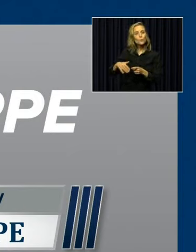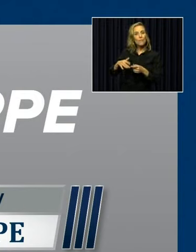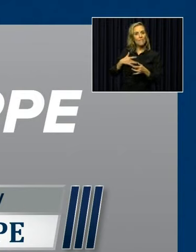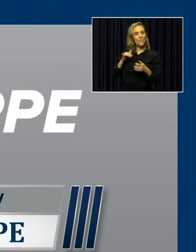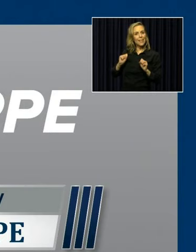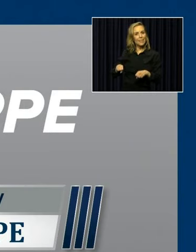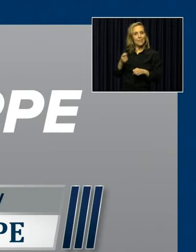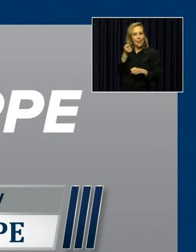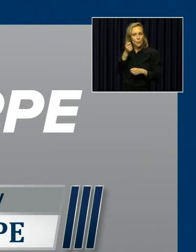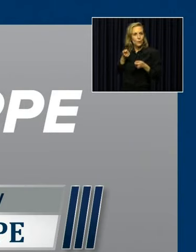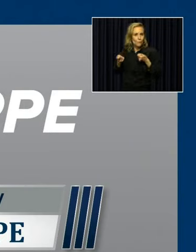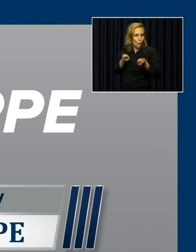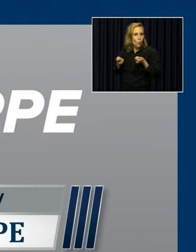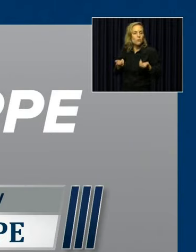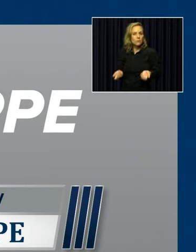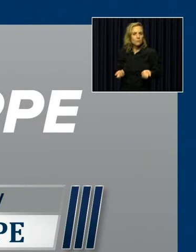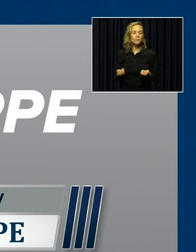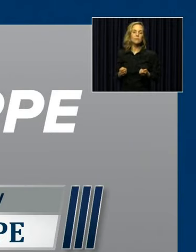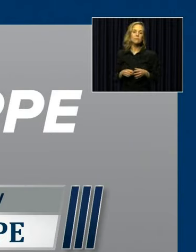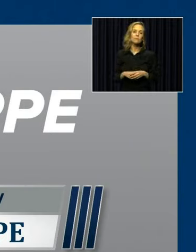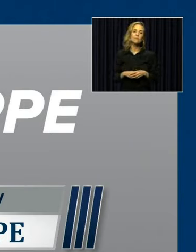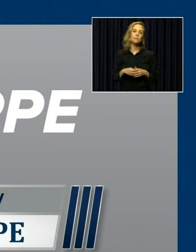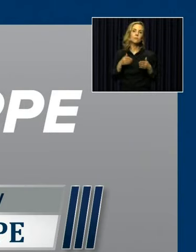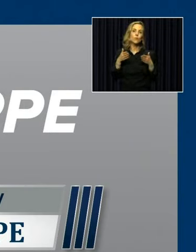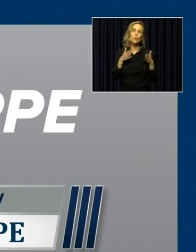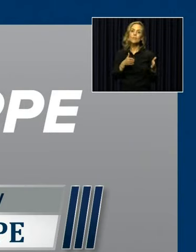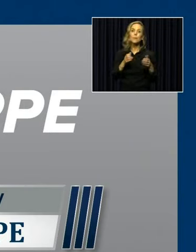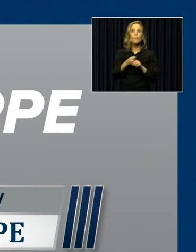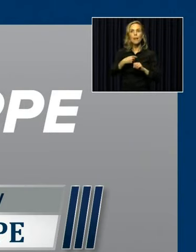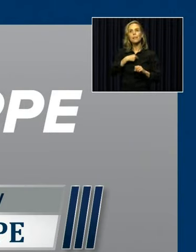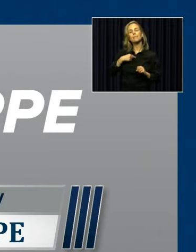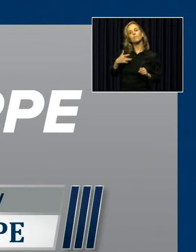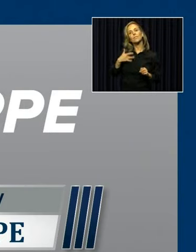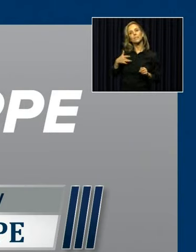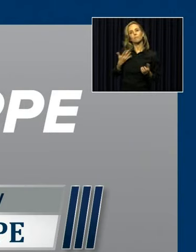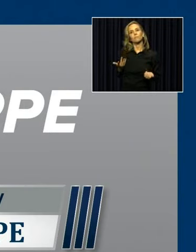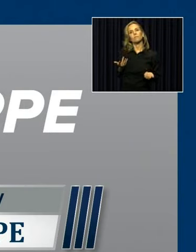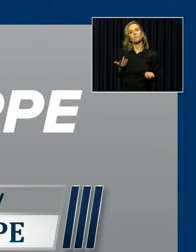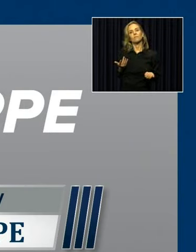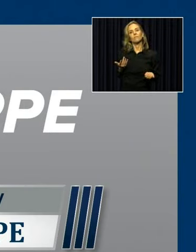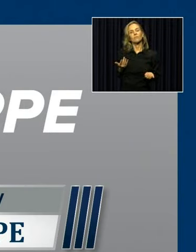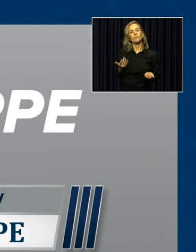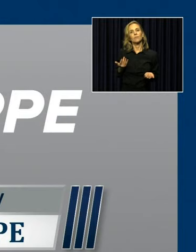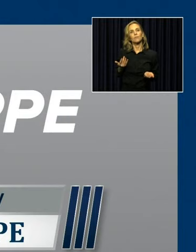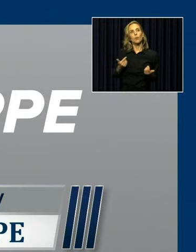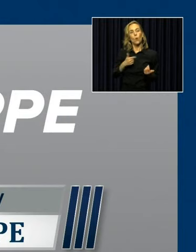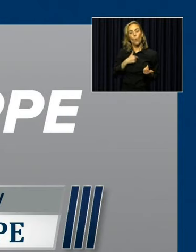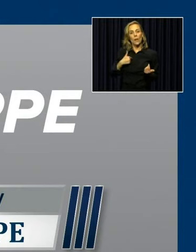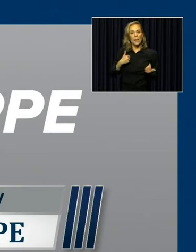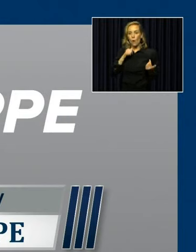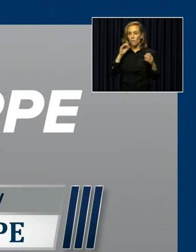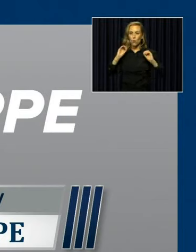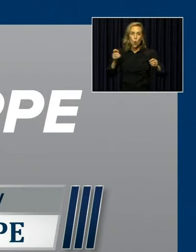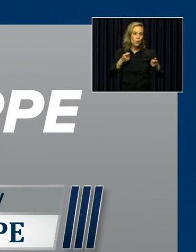THE SAME TEST OF BEING A GOOD NEIGHBOR COMES TO TESTING AND HOSPITAL BEDS APPLIES HERE NOW TOO. IF YOU ARE WEARING A SURGICAL